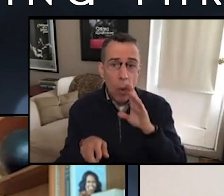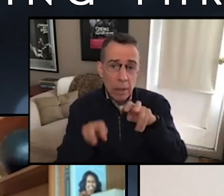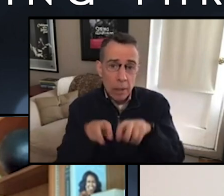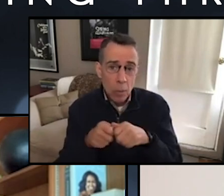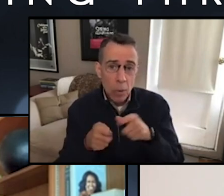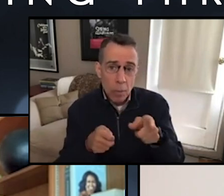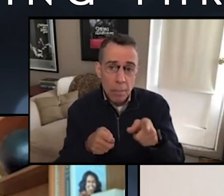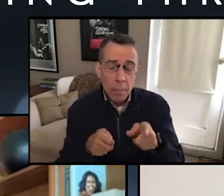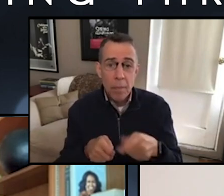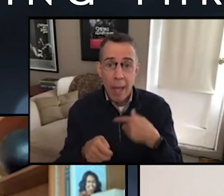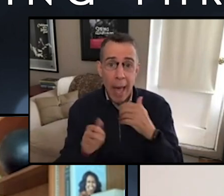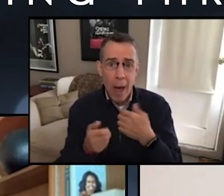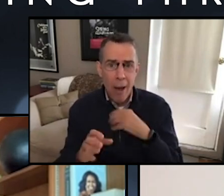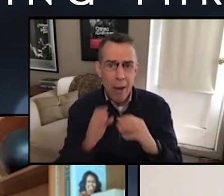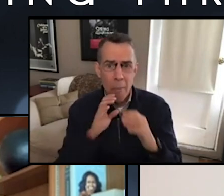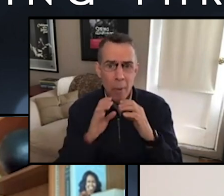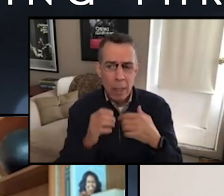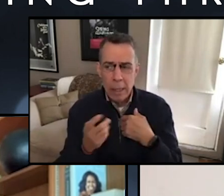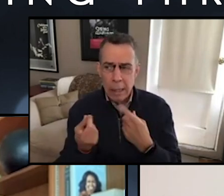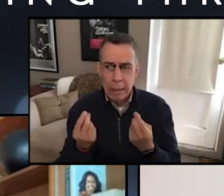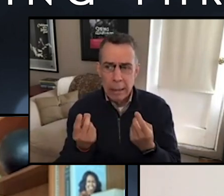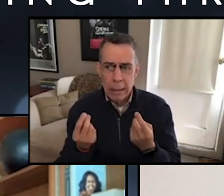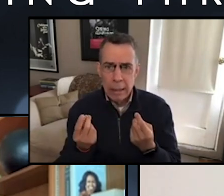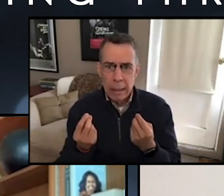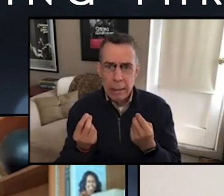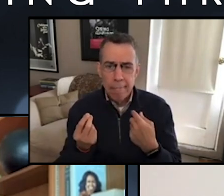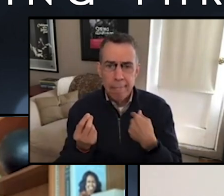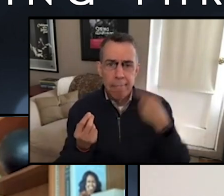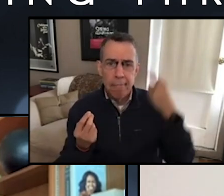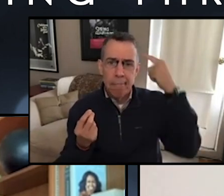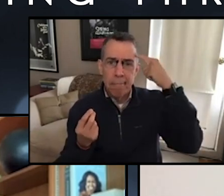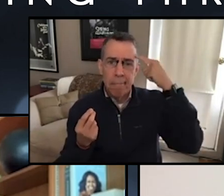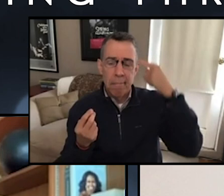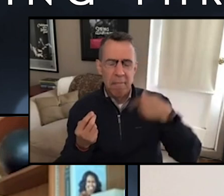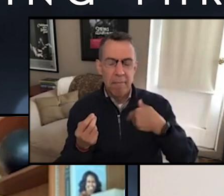to communicate with him, but fortunately just instinctively, again, similar as